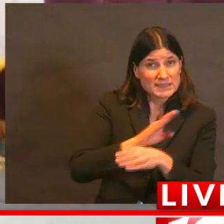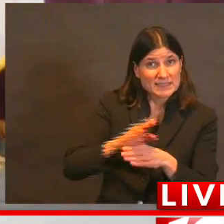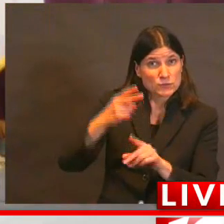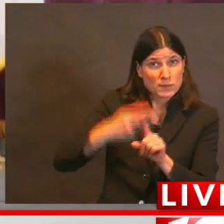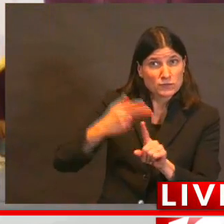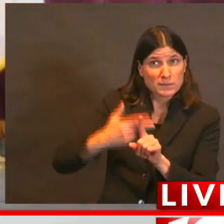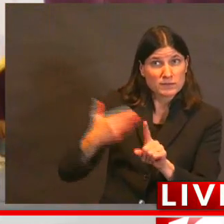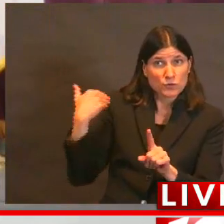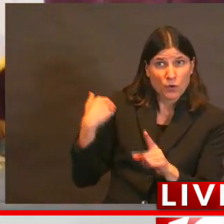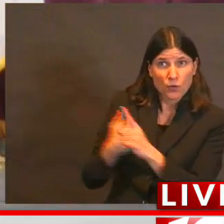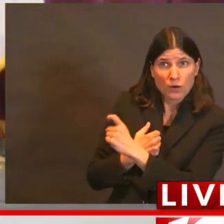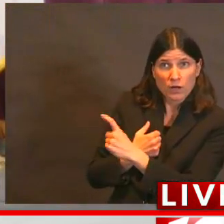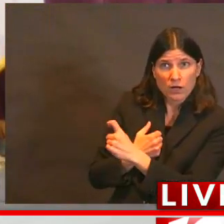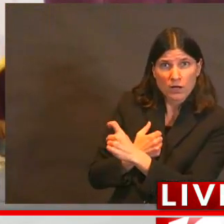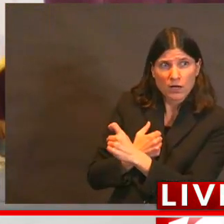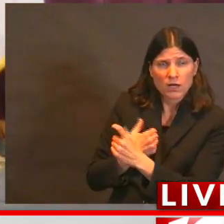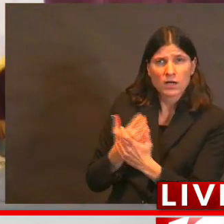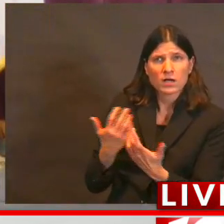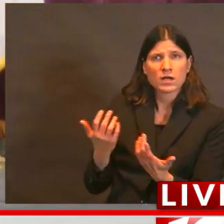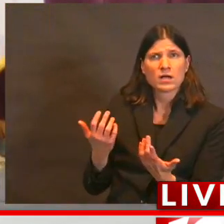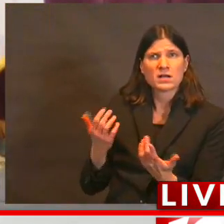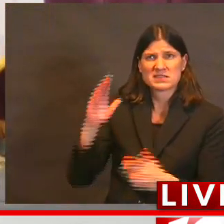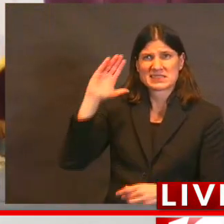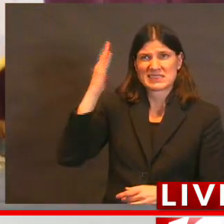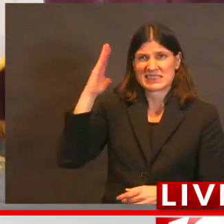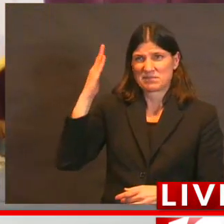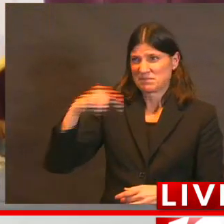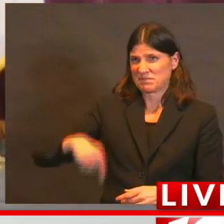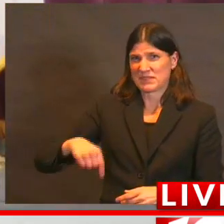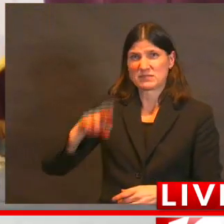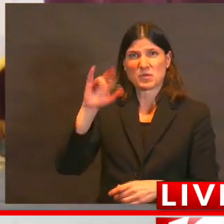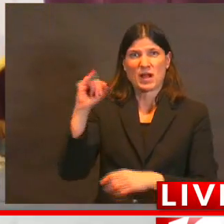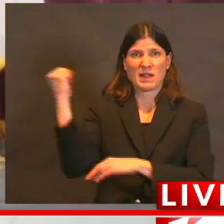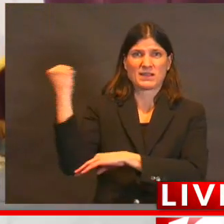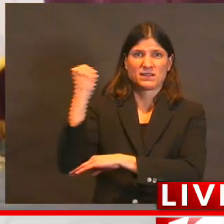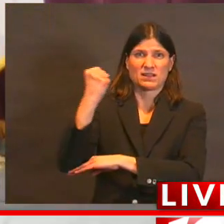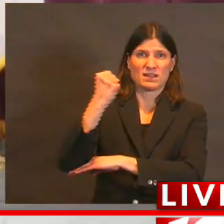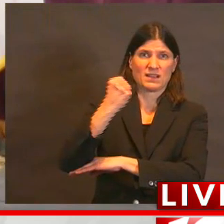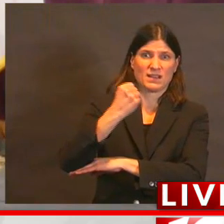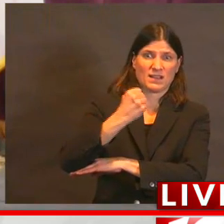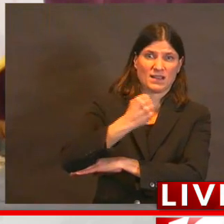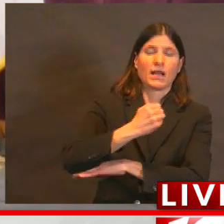ABLE TO OFFER TO BUSINESSES THAT LARGELY JUST LOT OF MONEY THAT WAS SUPPOSED TO